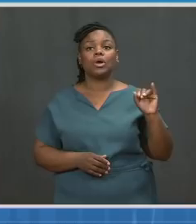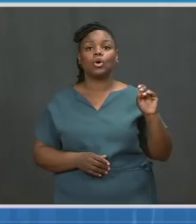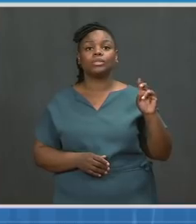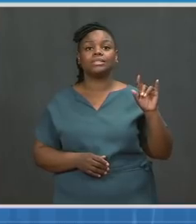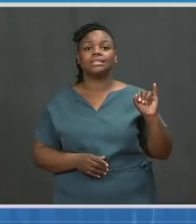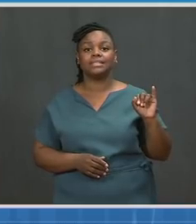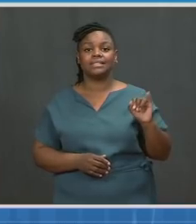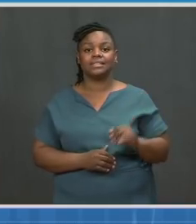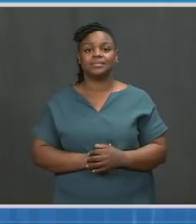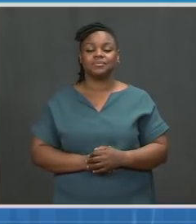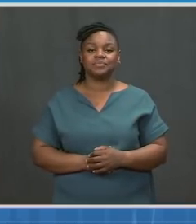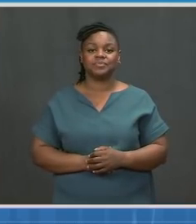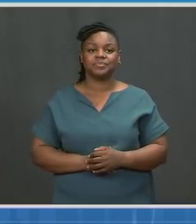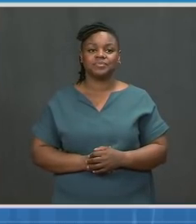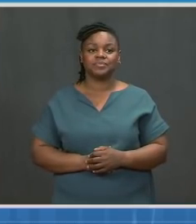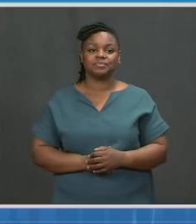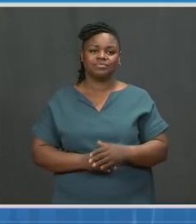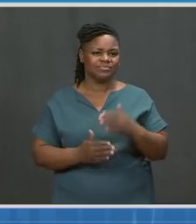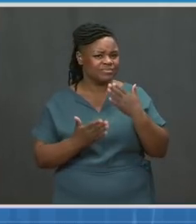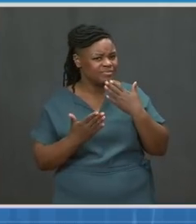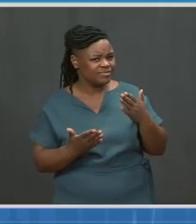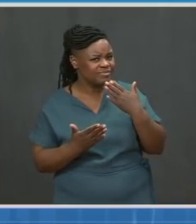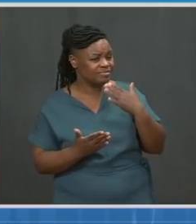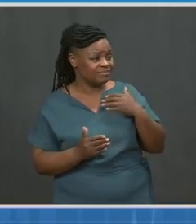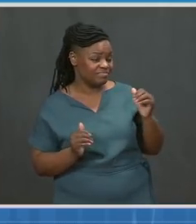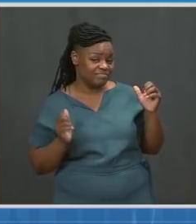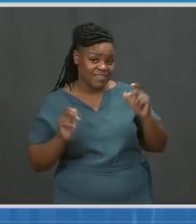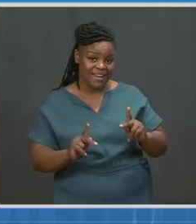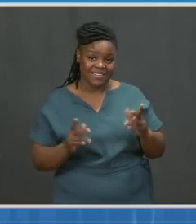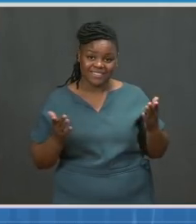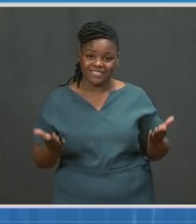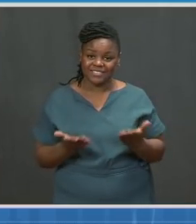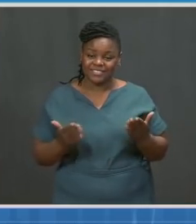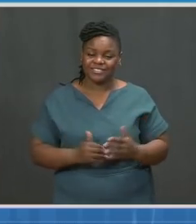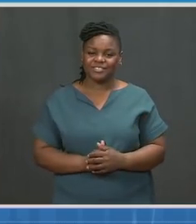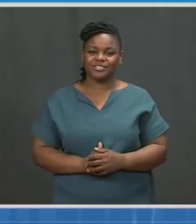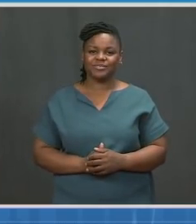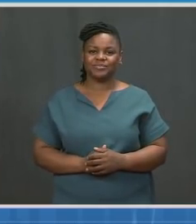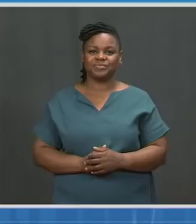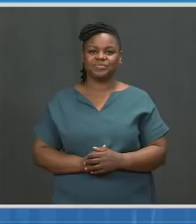And I'm so glad to be back with you all again today. Let's begin with an overview of the data.